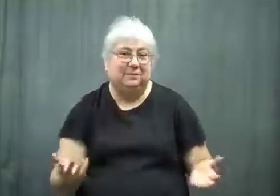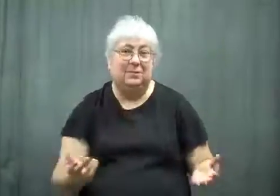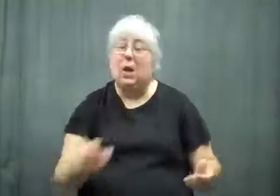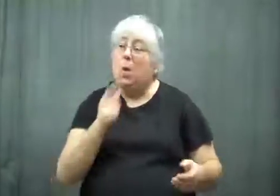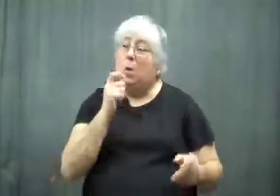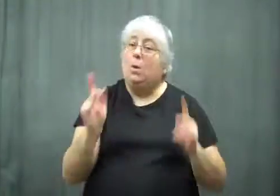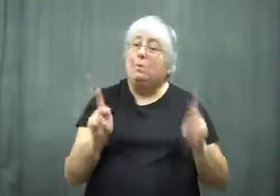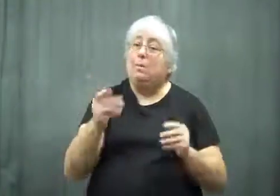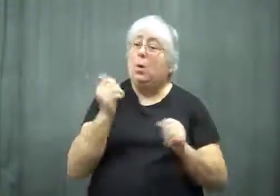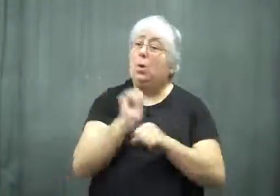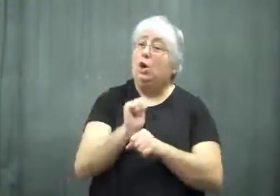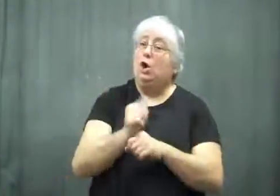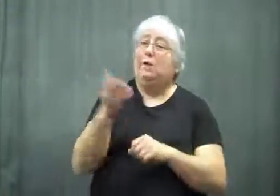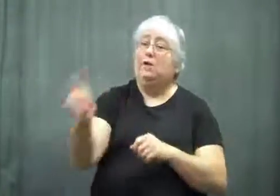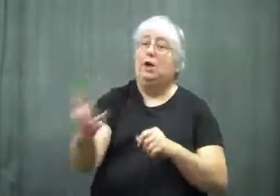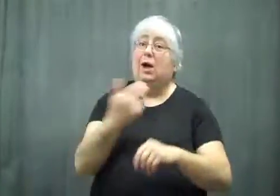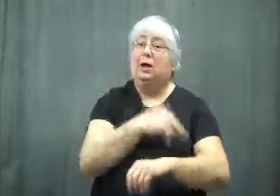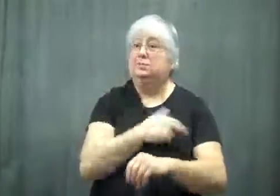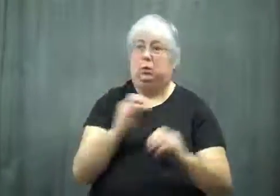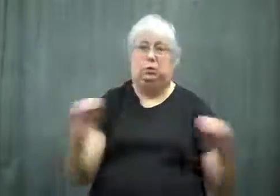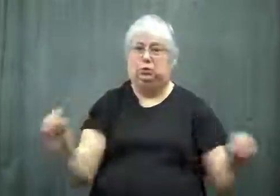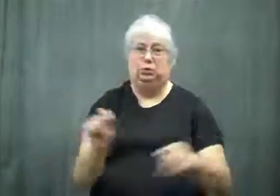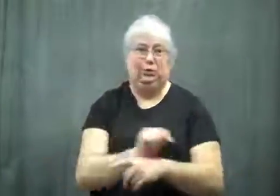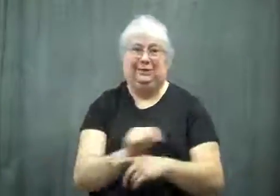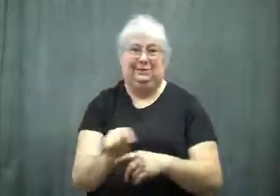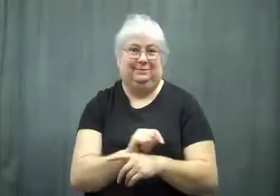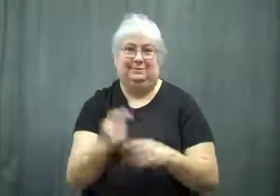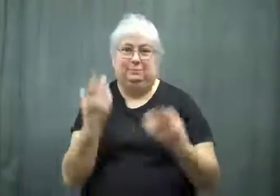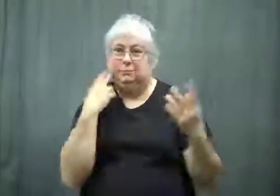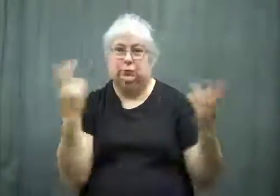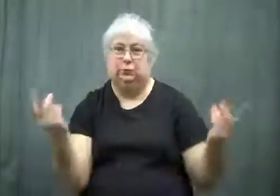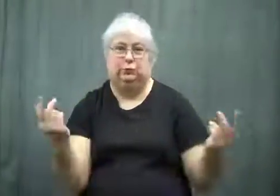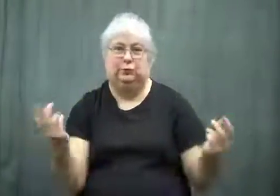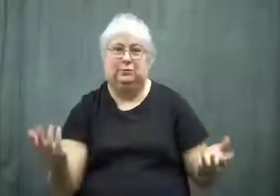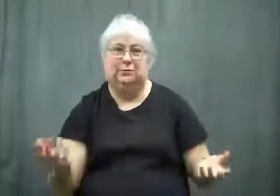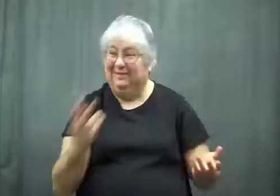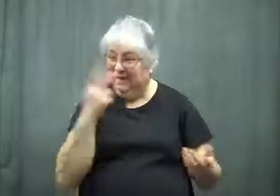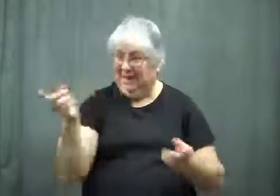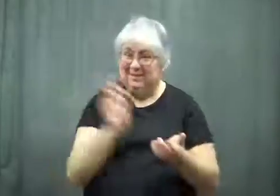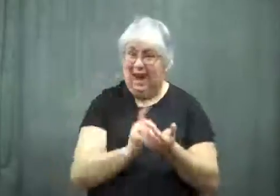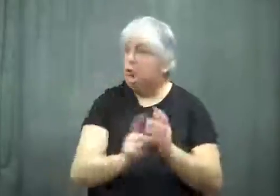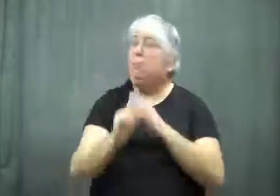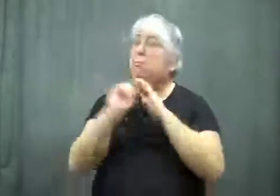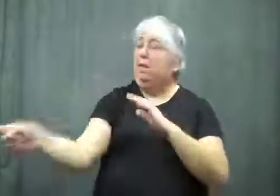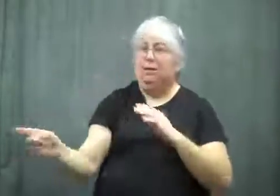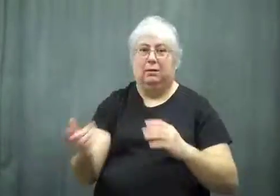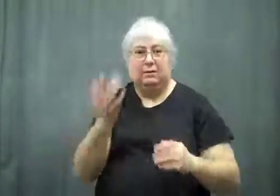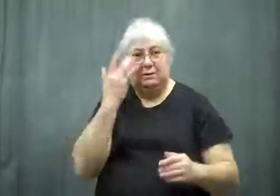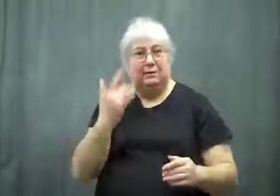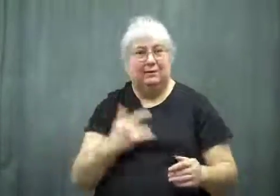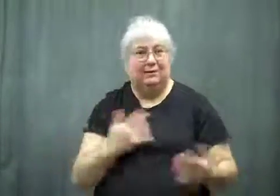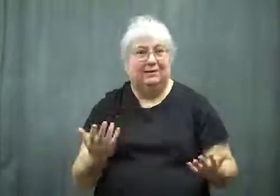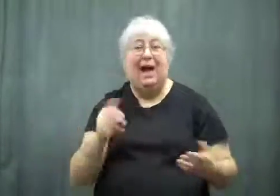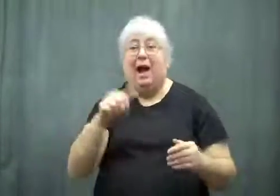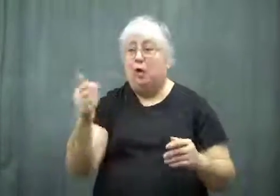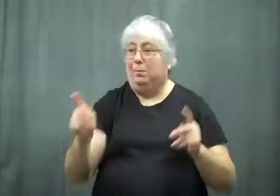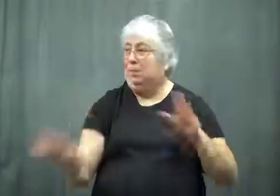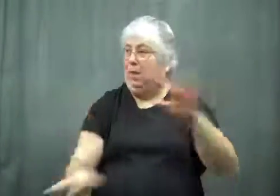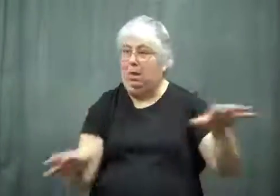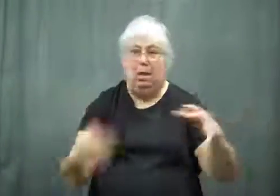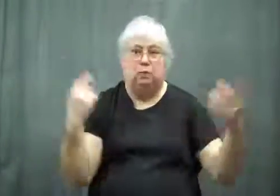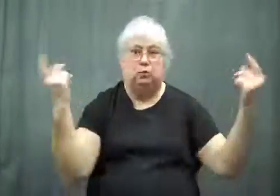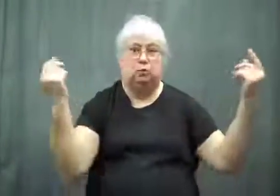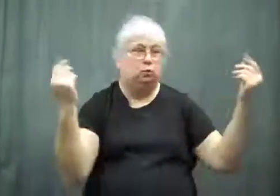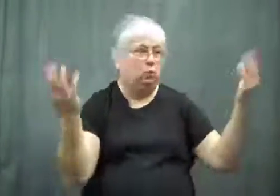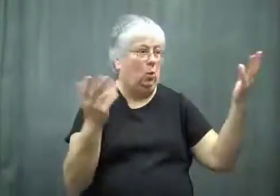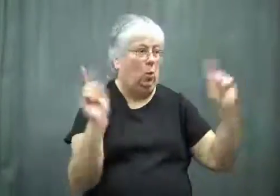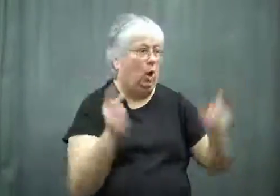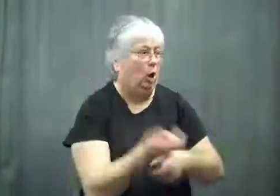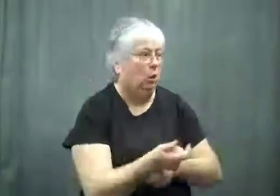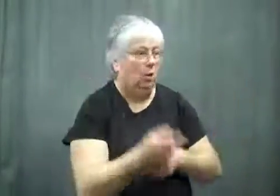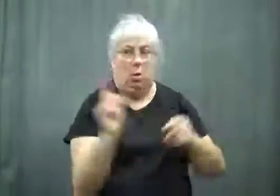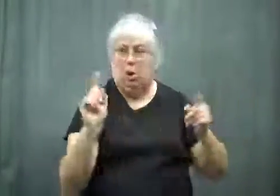The staff was untrained, and didn't know what to do.